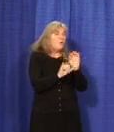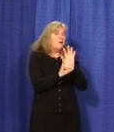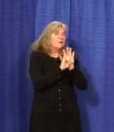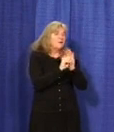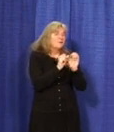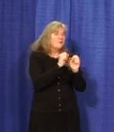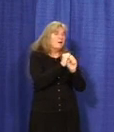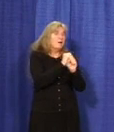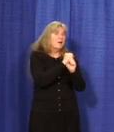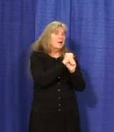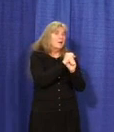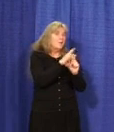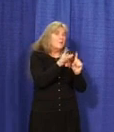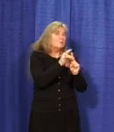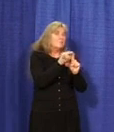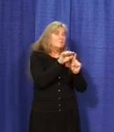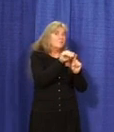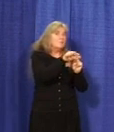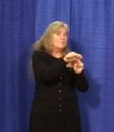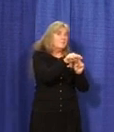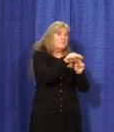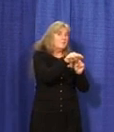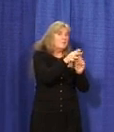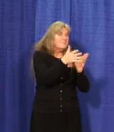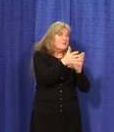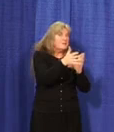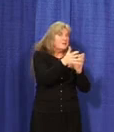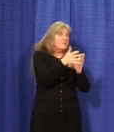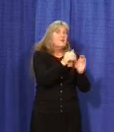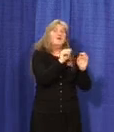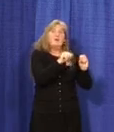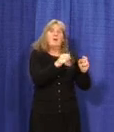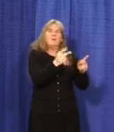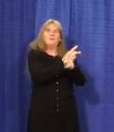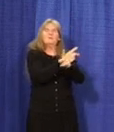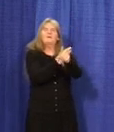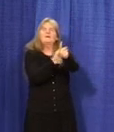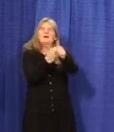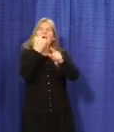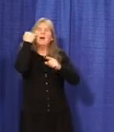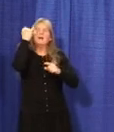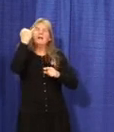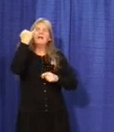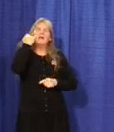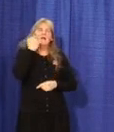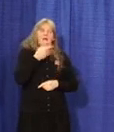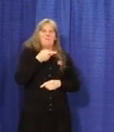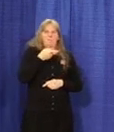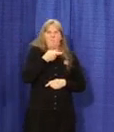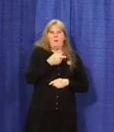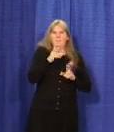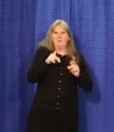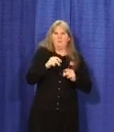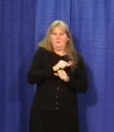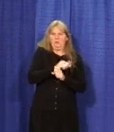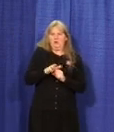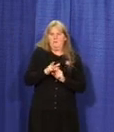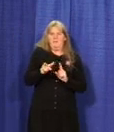have been much, much worse. Think of someone who might have had COVID symptoms, and then